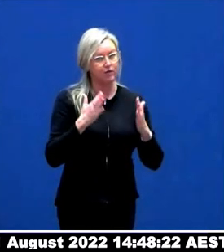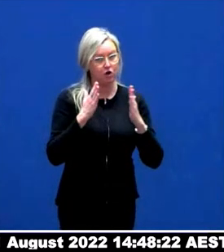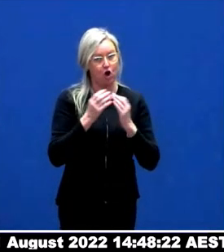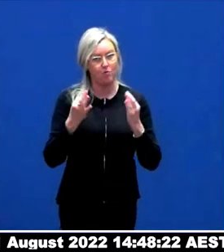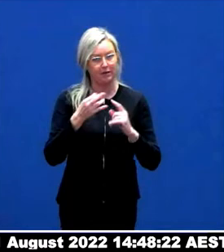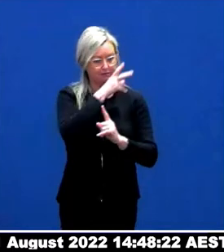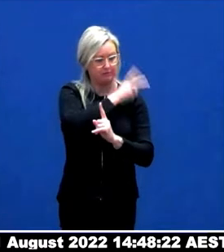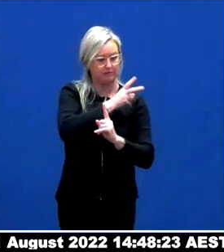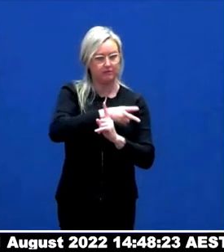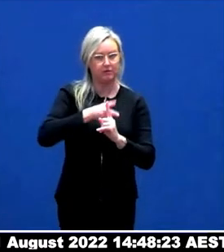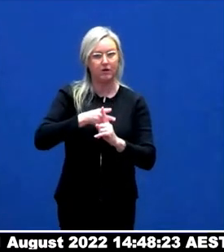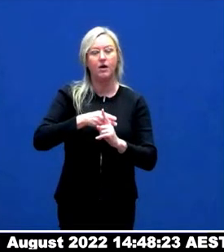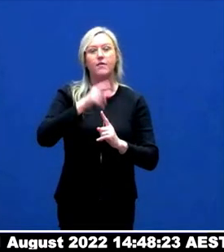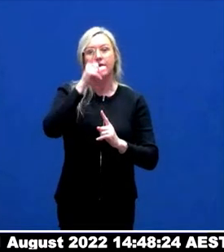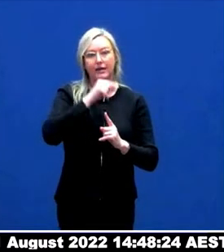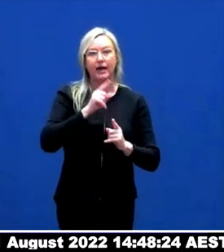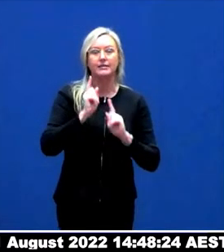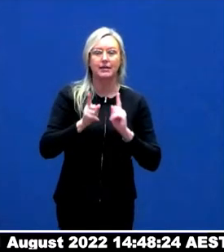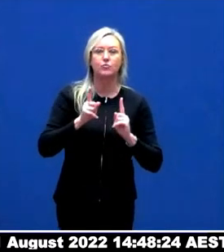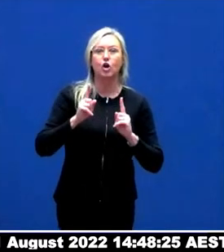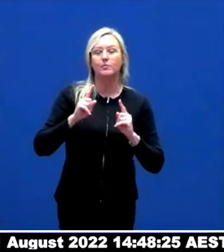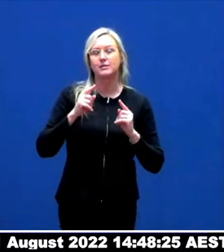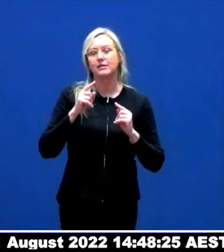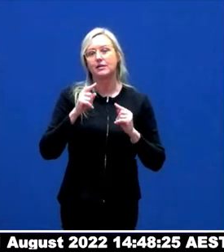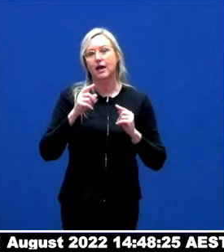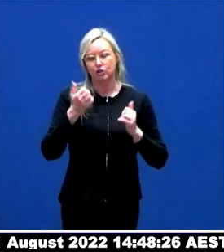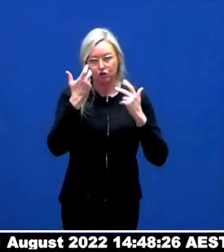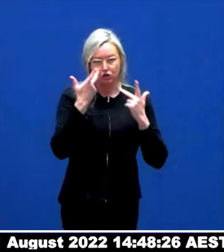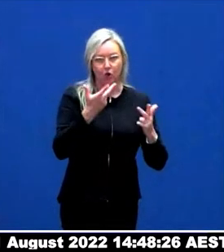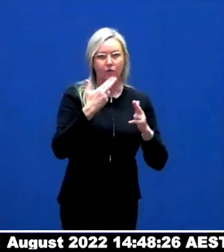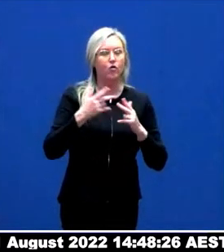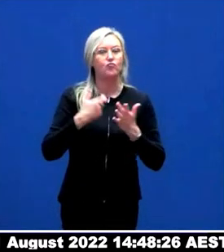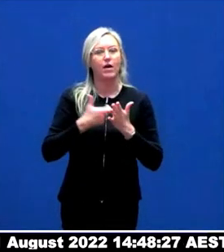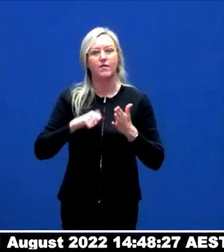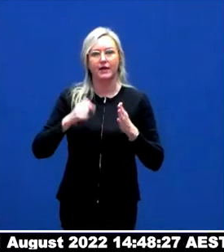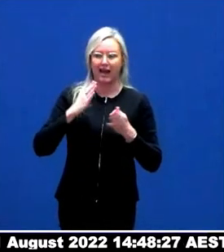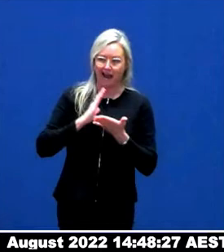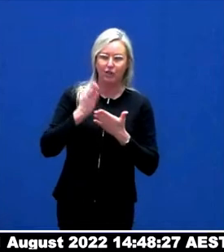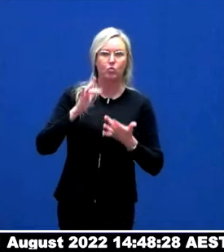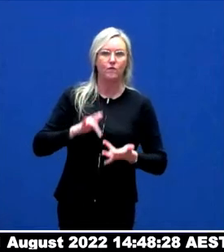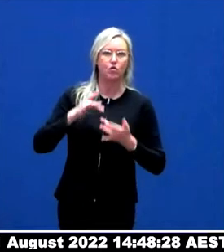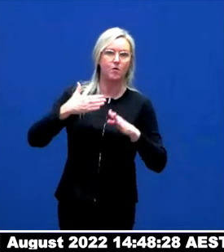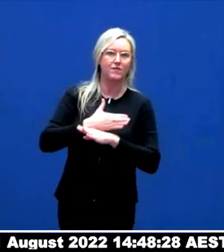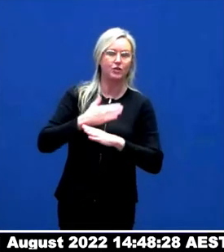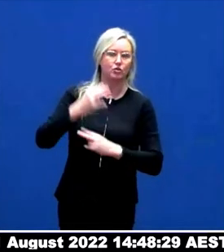lieu of a formal functional assessment as part of the justification of the substantial reduction in capacity."